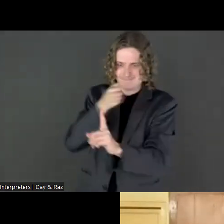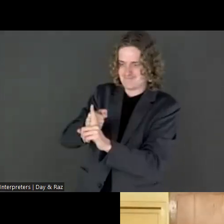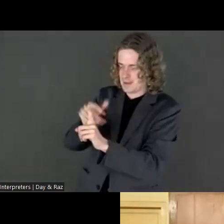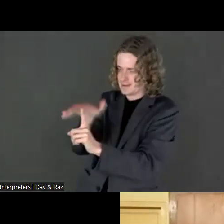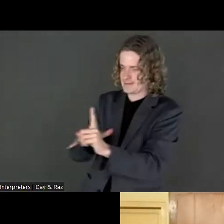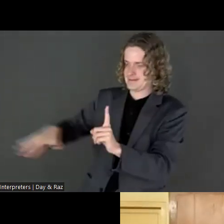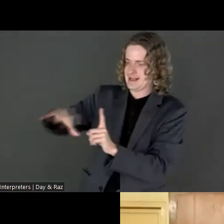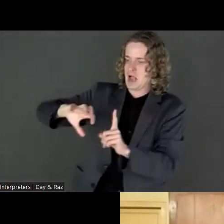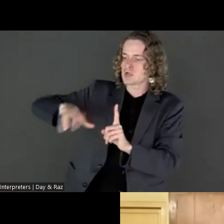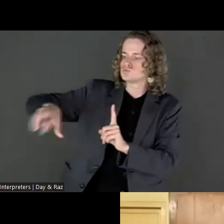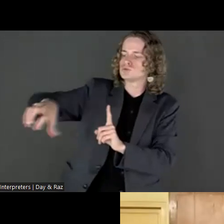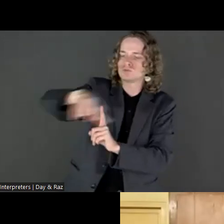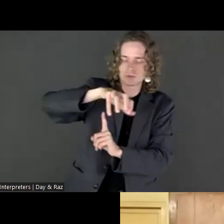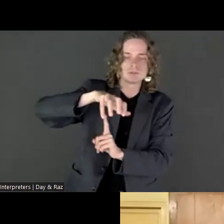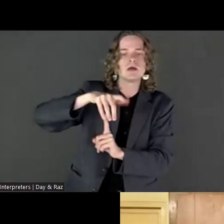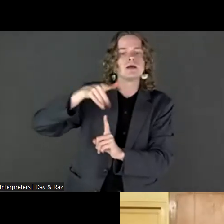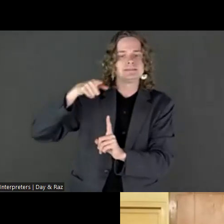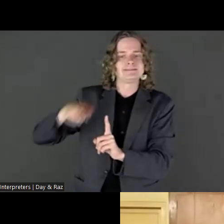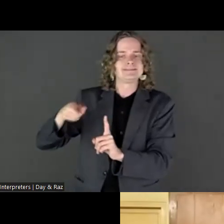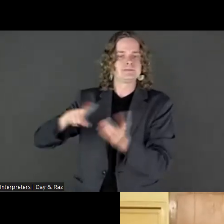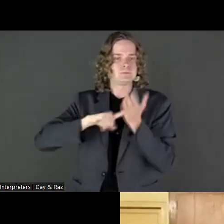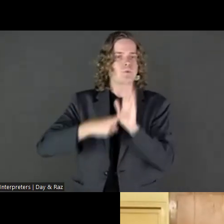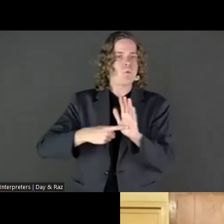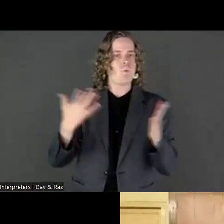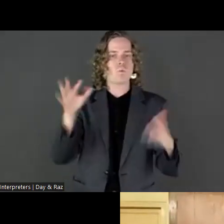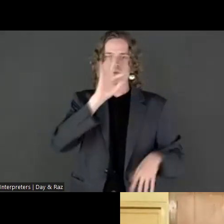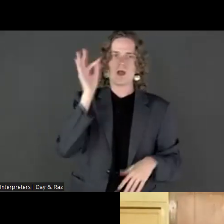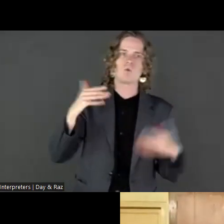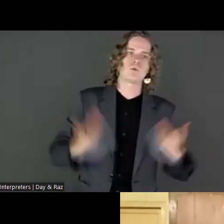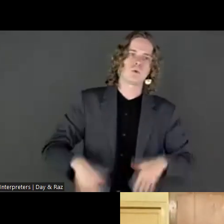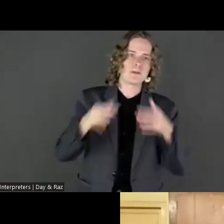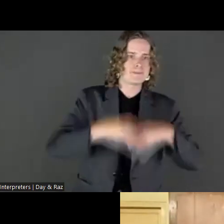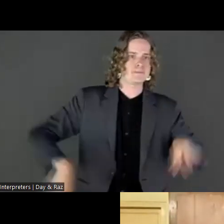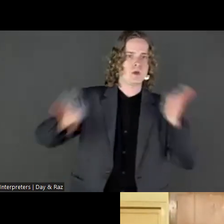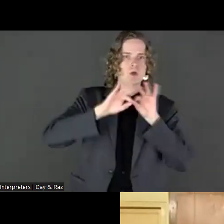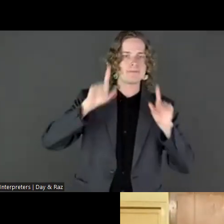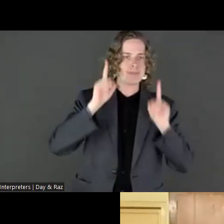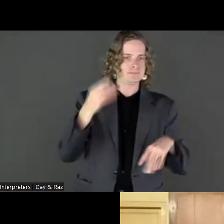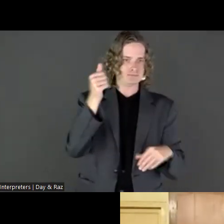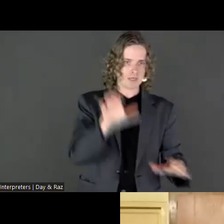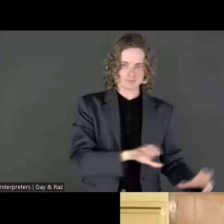it's very true that I mean, these are all parts of of a continuum, you know, and we can't have which